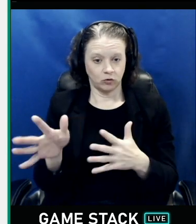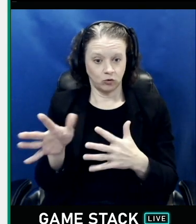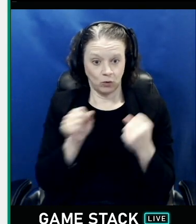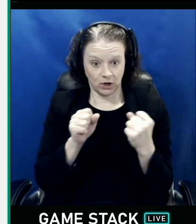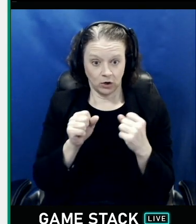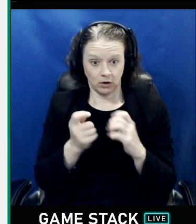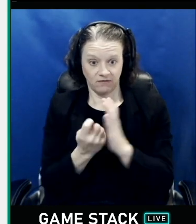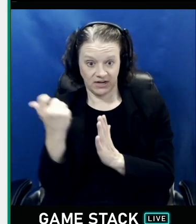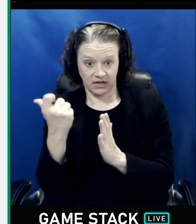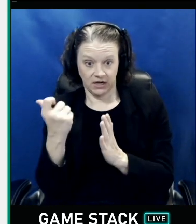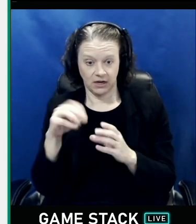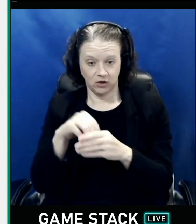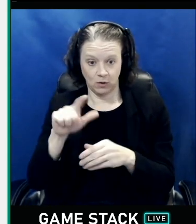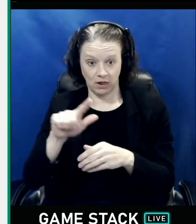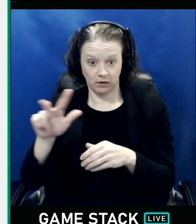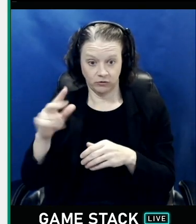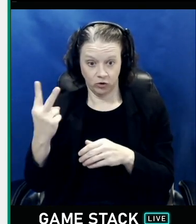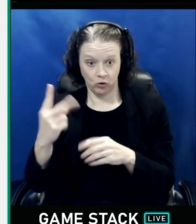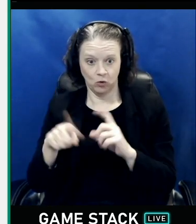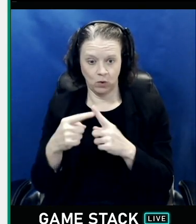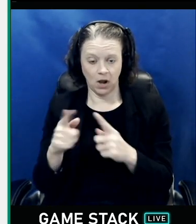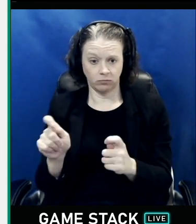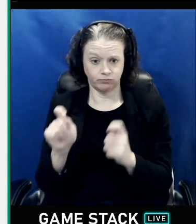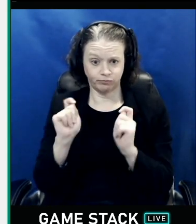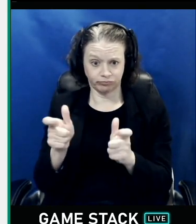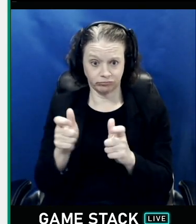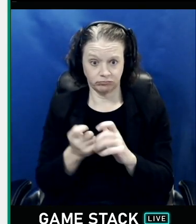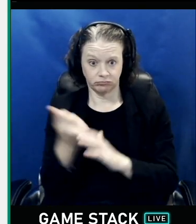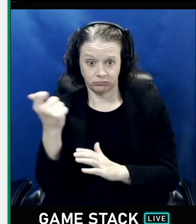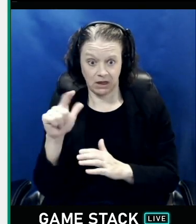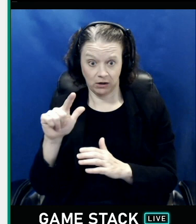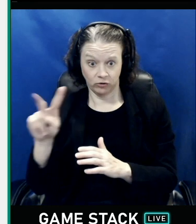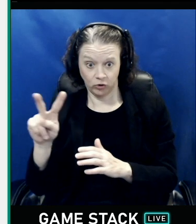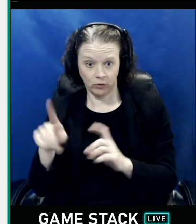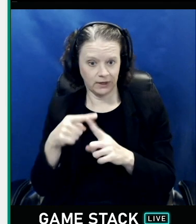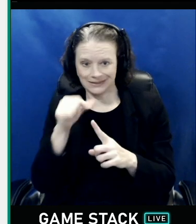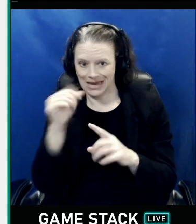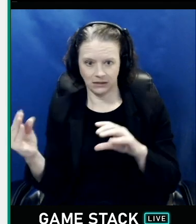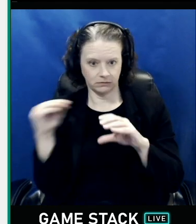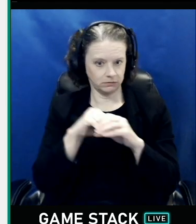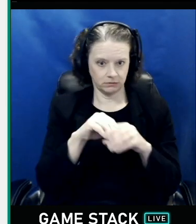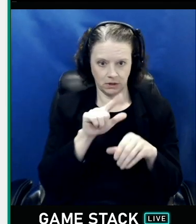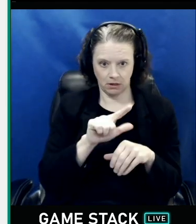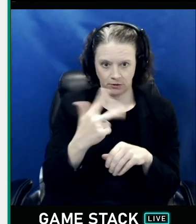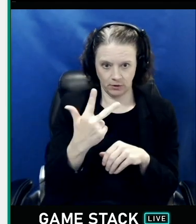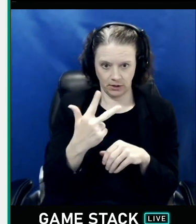are not inserted into the L3. If a memory fault is detected, the instruction is treated as a no-op.